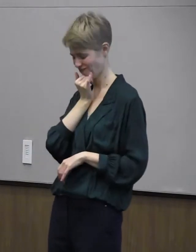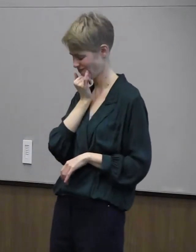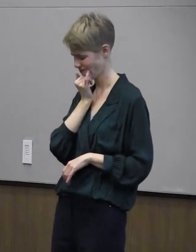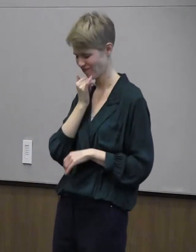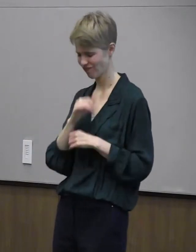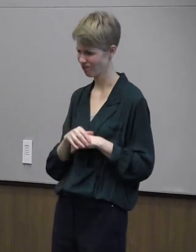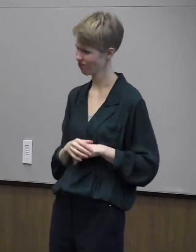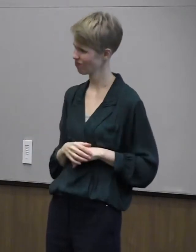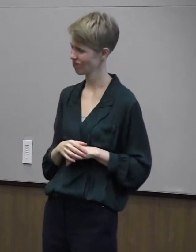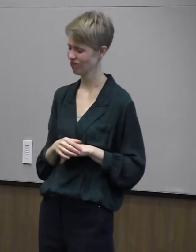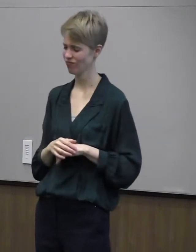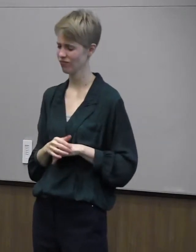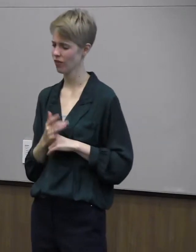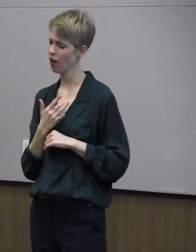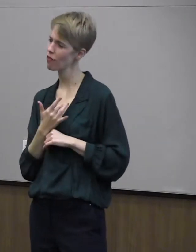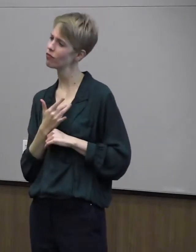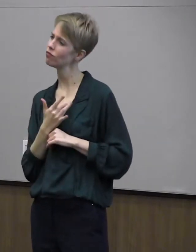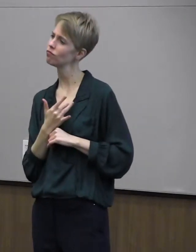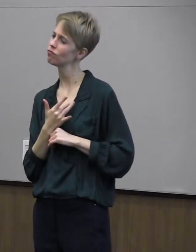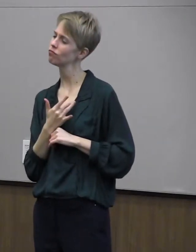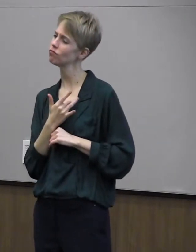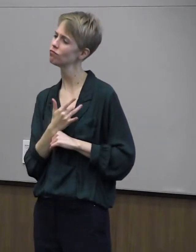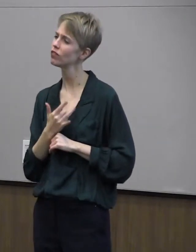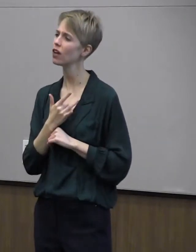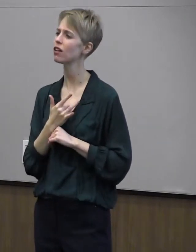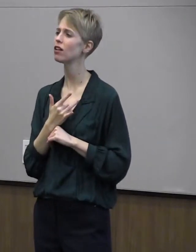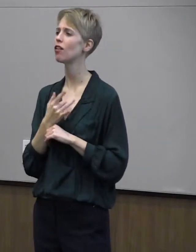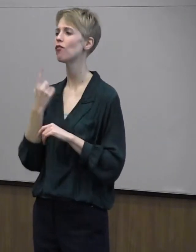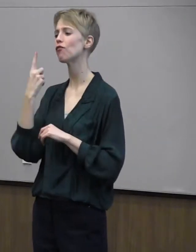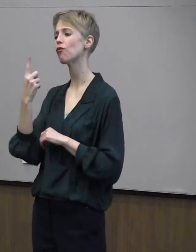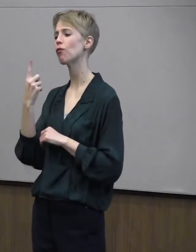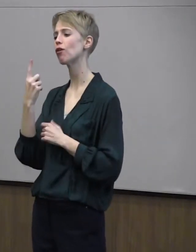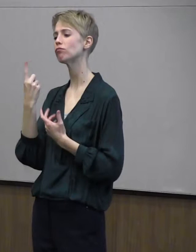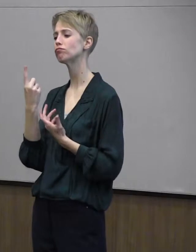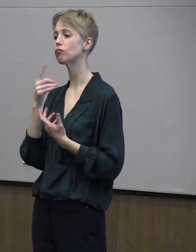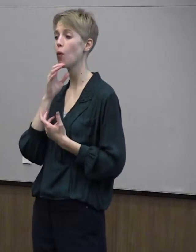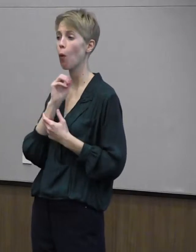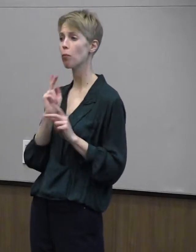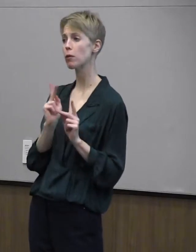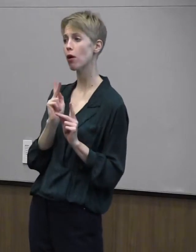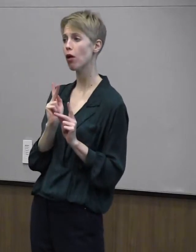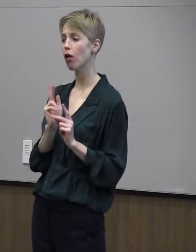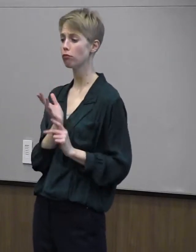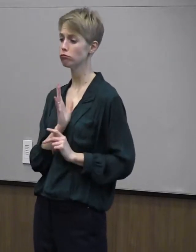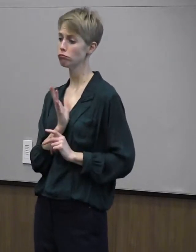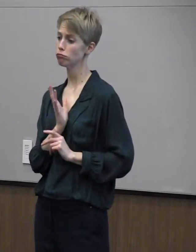Affection is an affair of old clothes and ease of the unguarded moment of